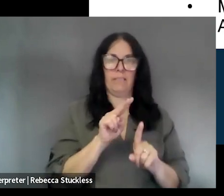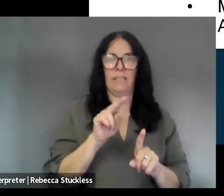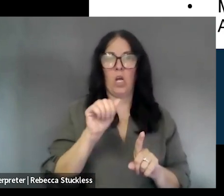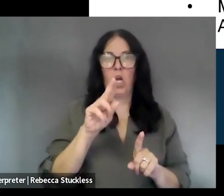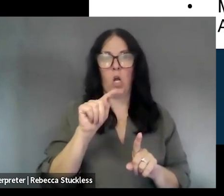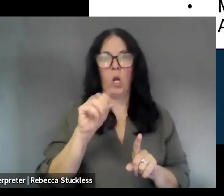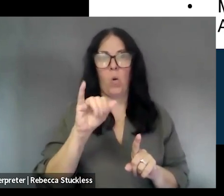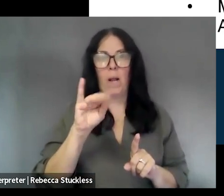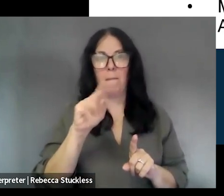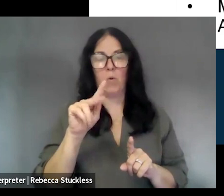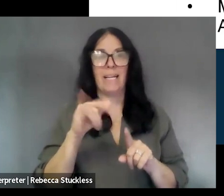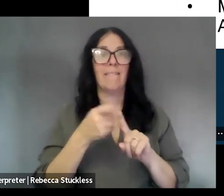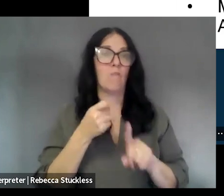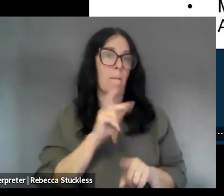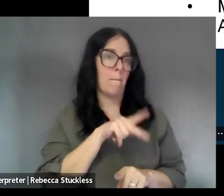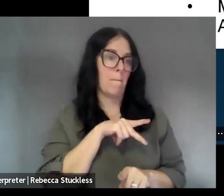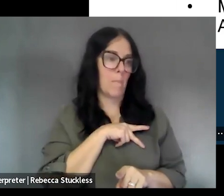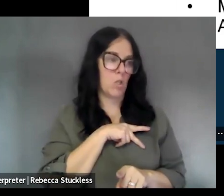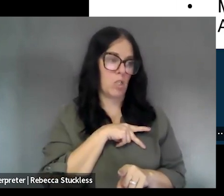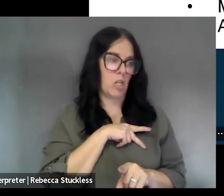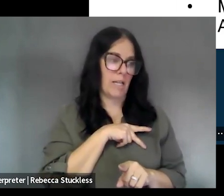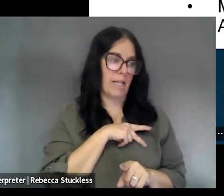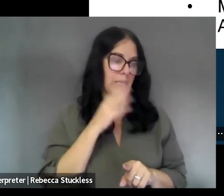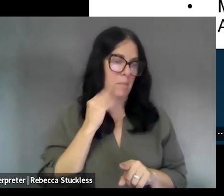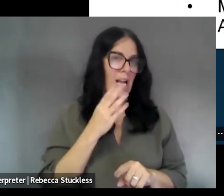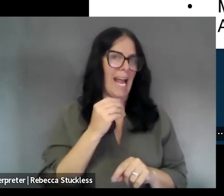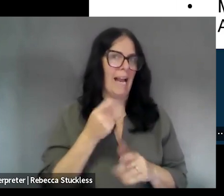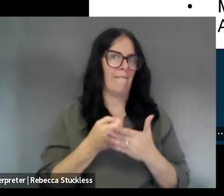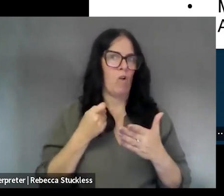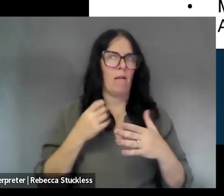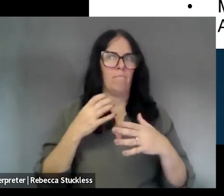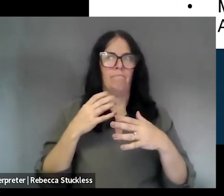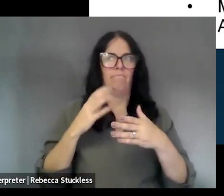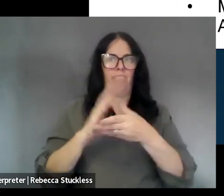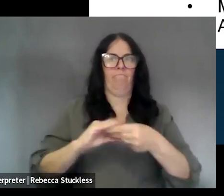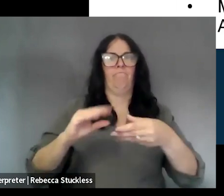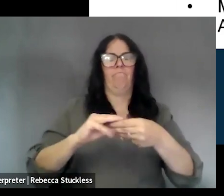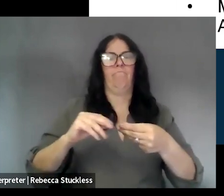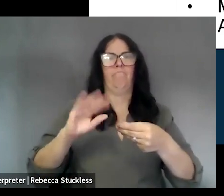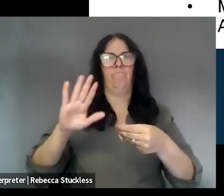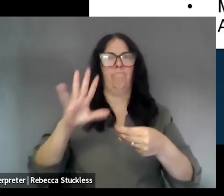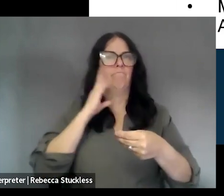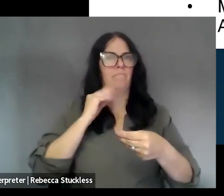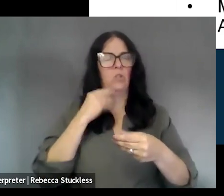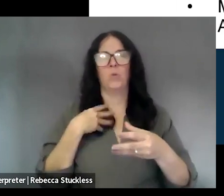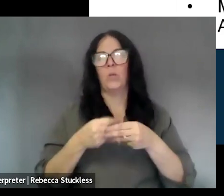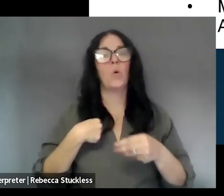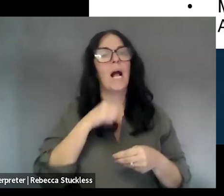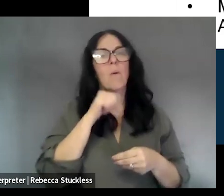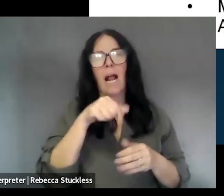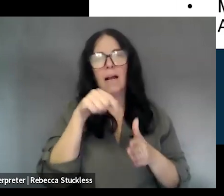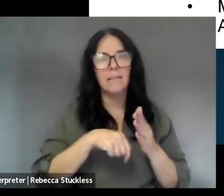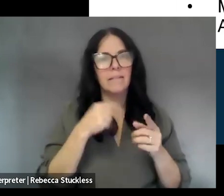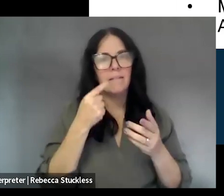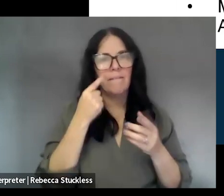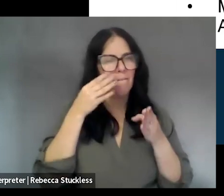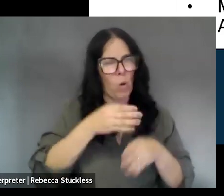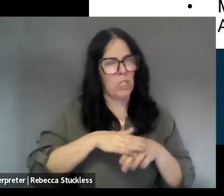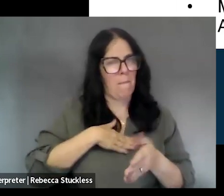from an anecdotal storytelling, so I'm not going to be focusing so much on my research